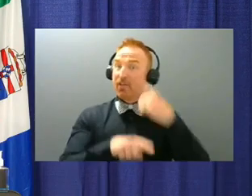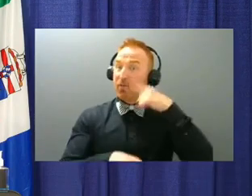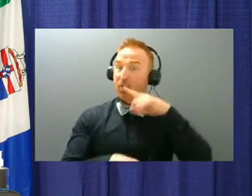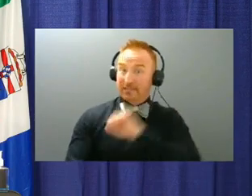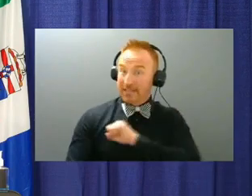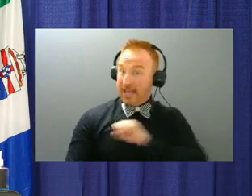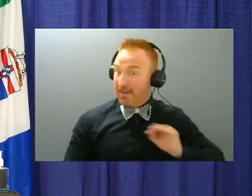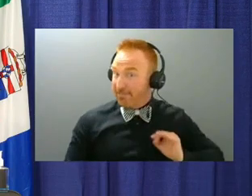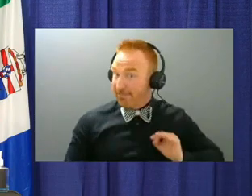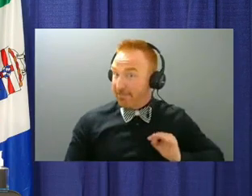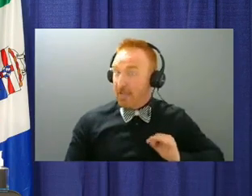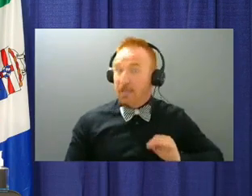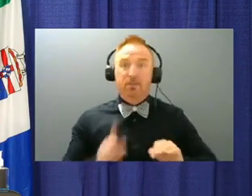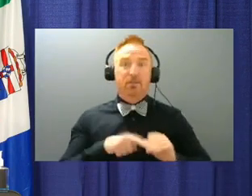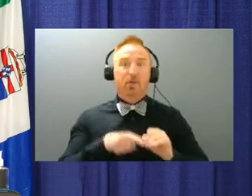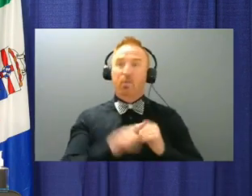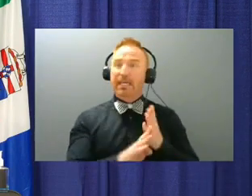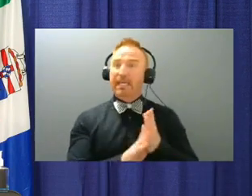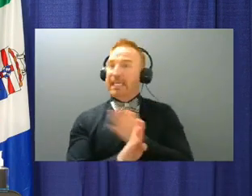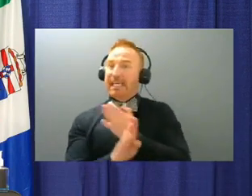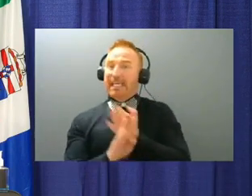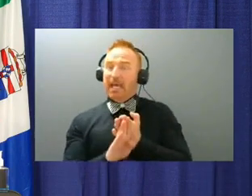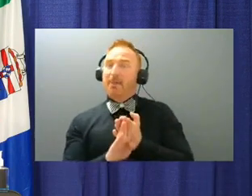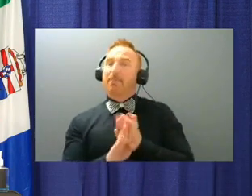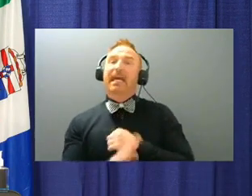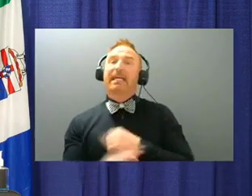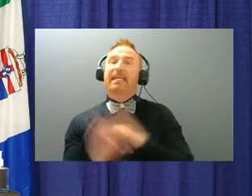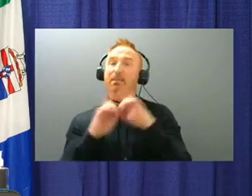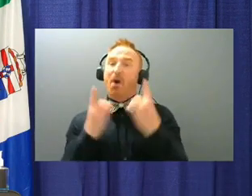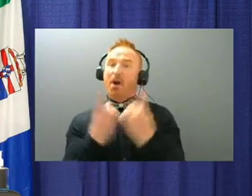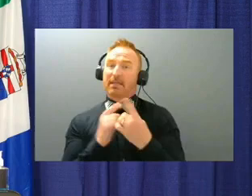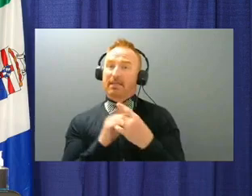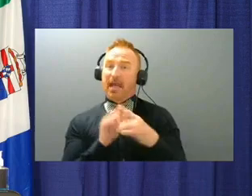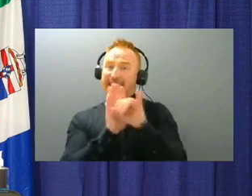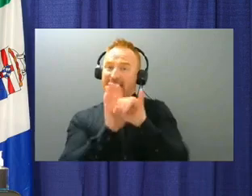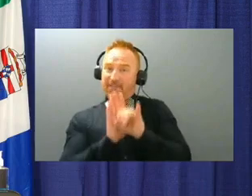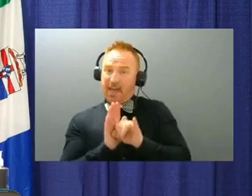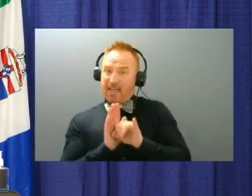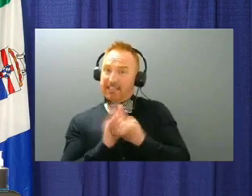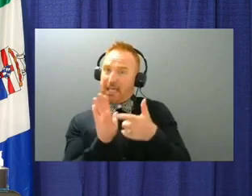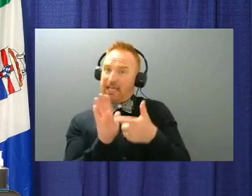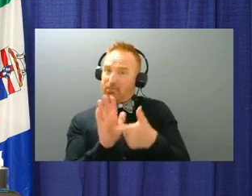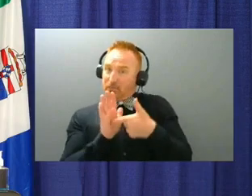to do is take a look at what has been already identified in the department as far as